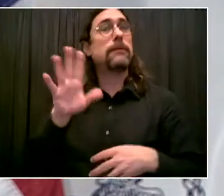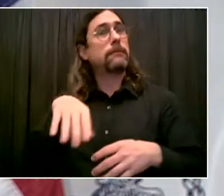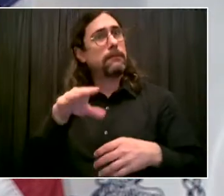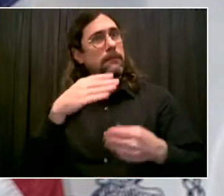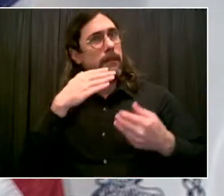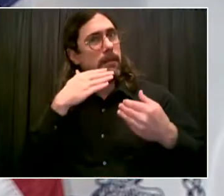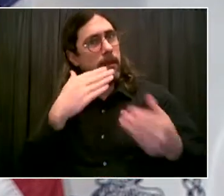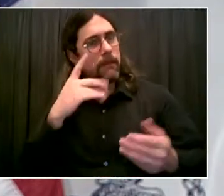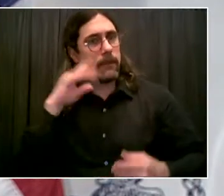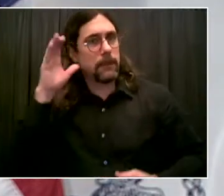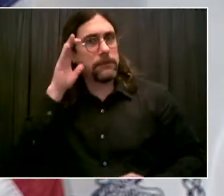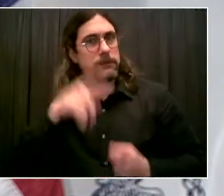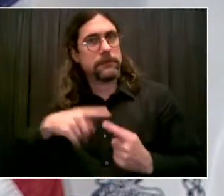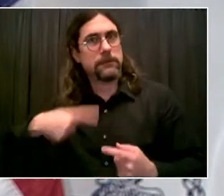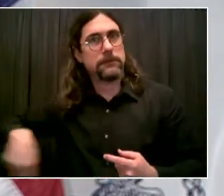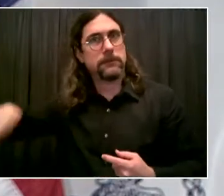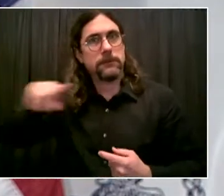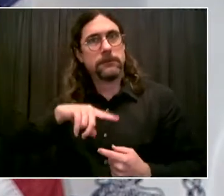PLATFORMS WHERE